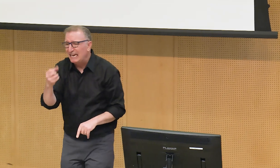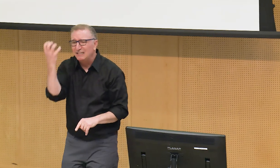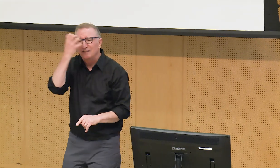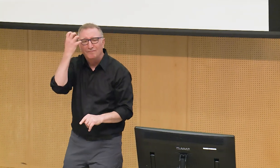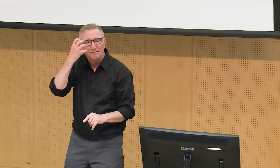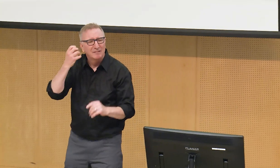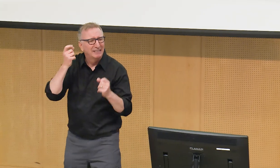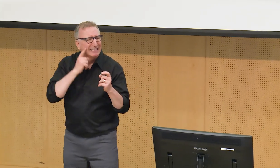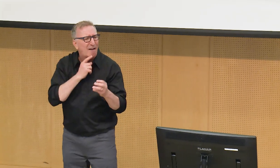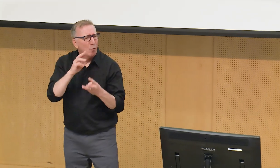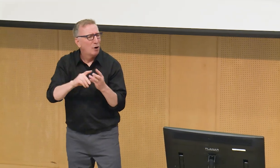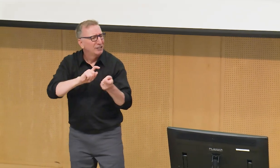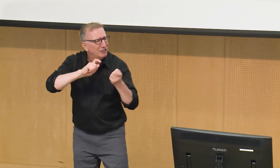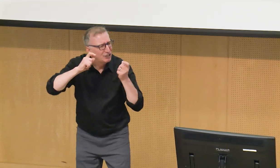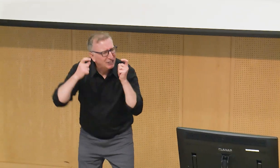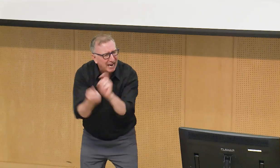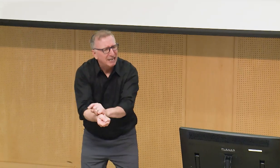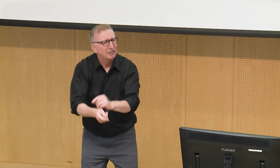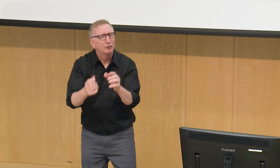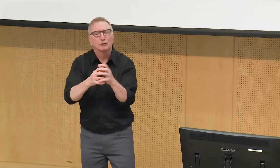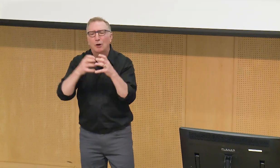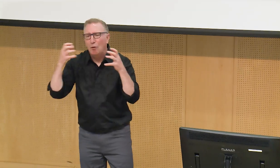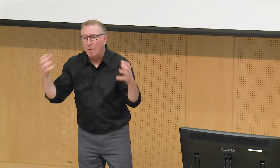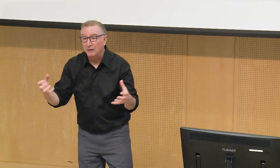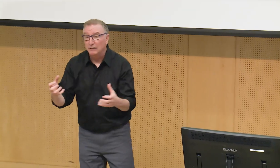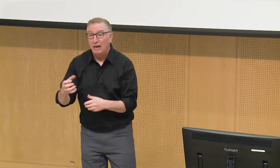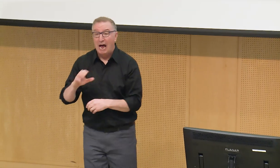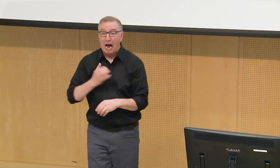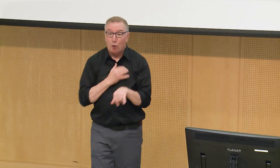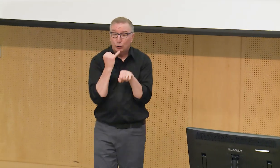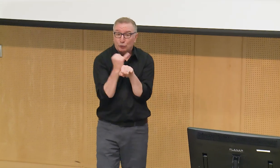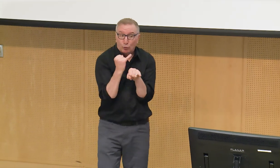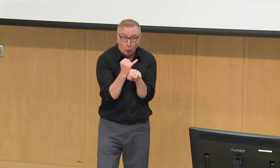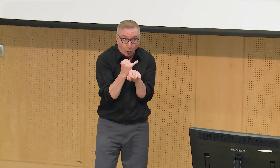In the 1980s, the Deaf world changed.